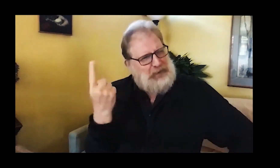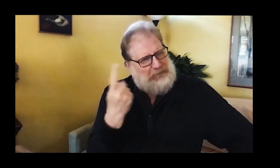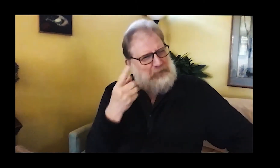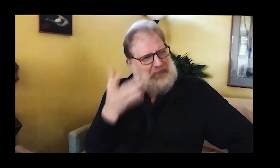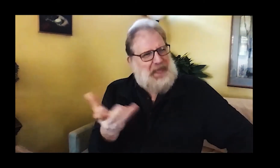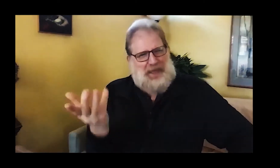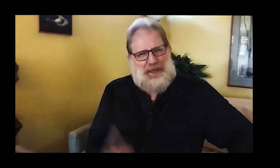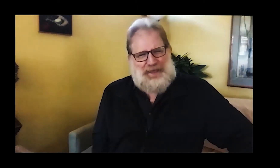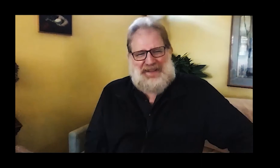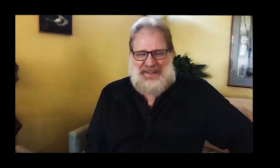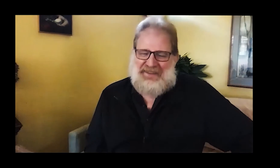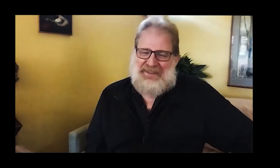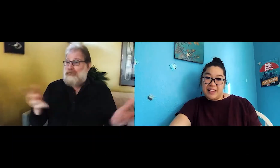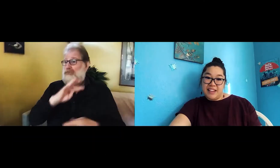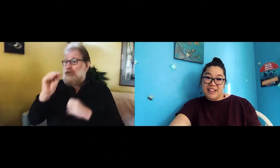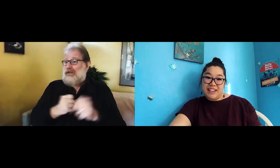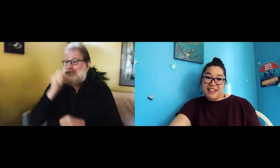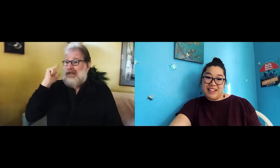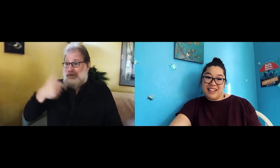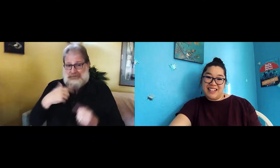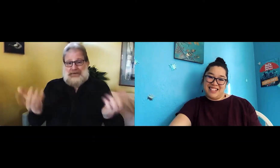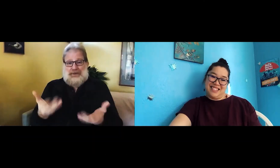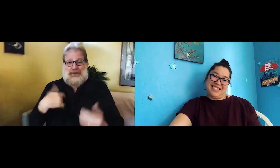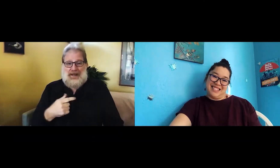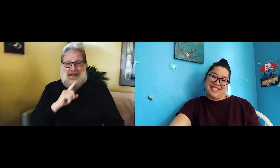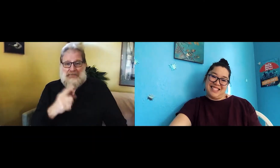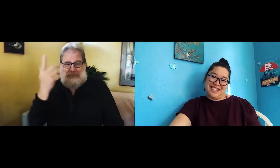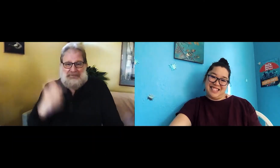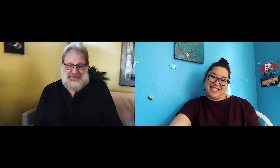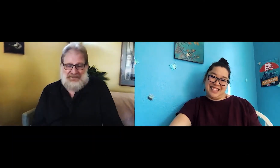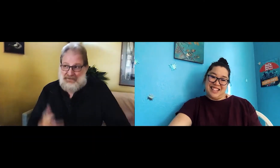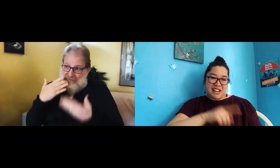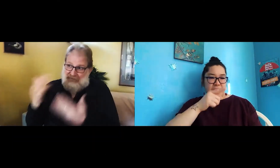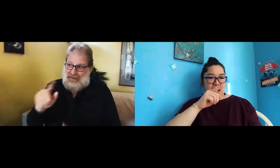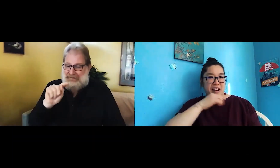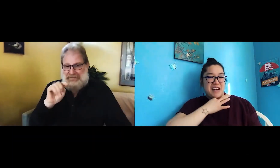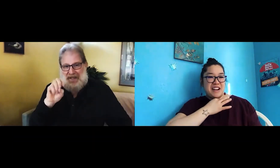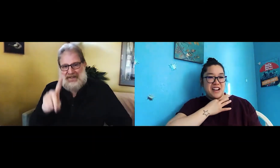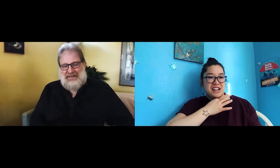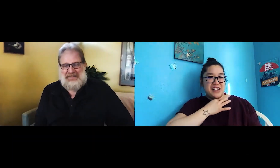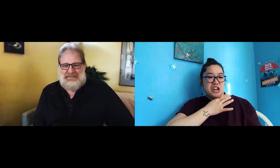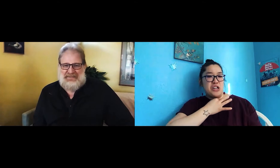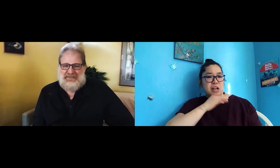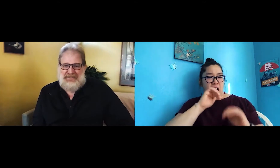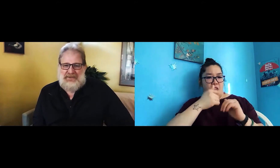So and then that's funny I really have to thank Ted for putting me where I am today.